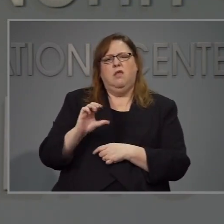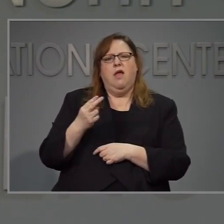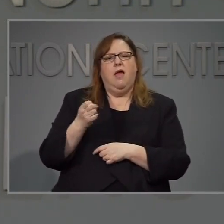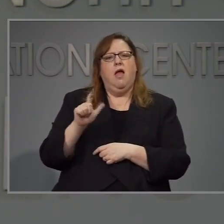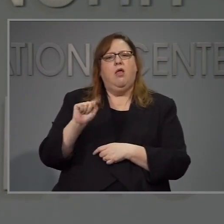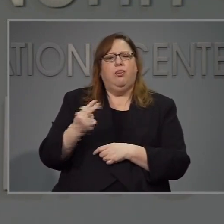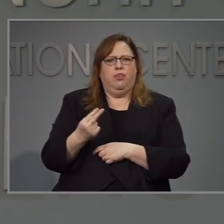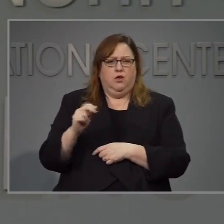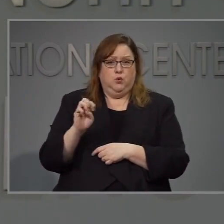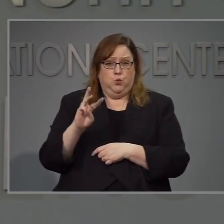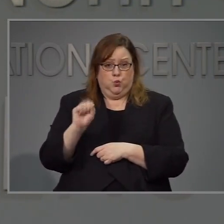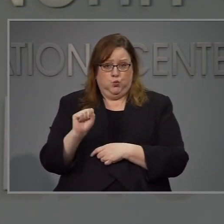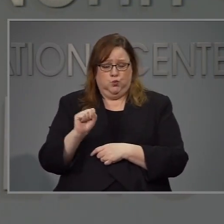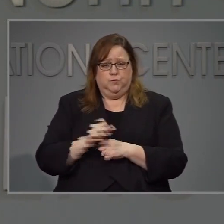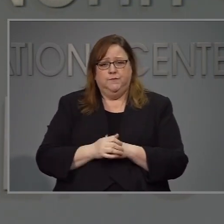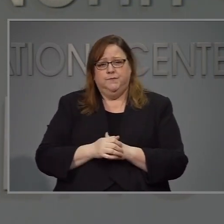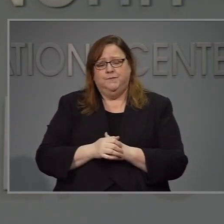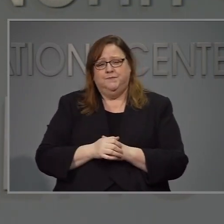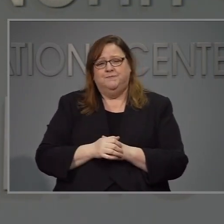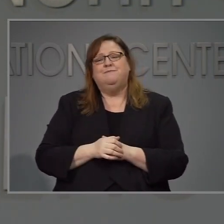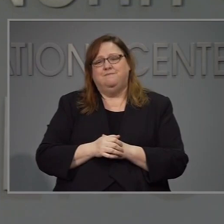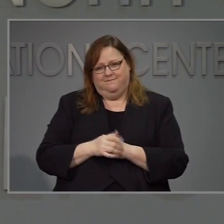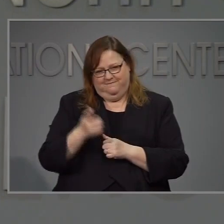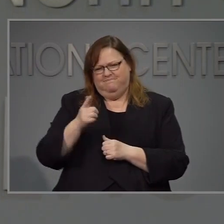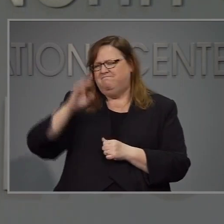VIRUS AND WE NEED ALL STICK TOGETHER TO TRY TO DO IT.